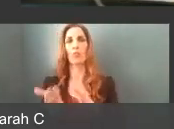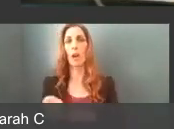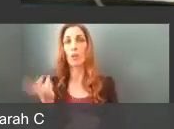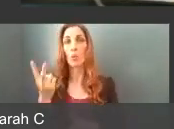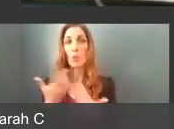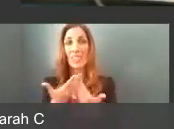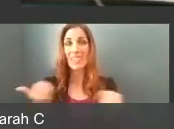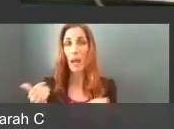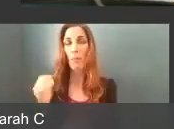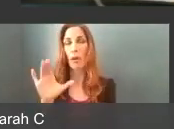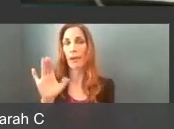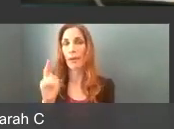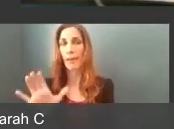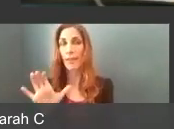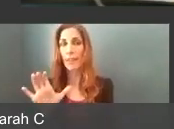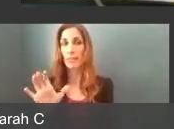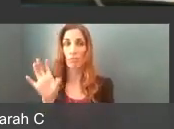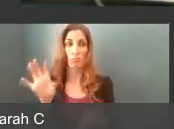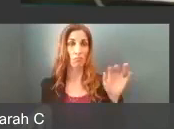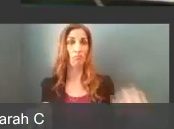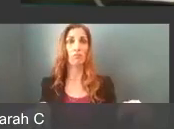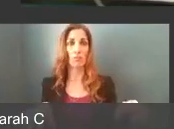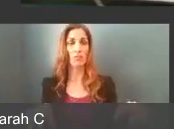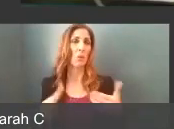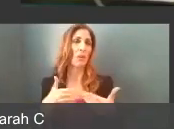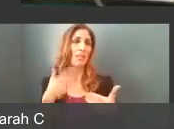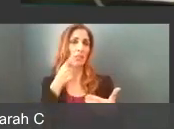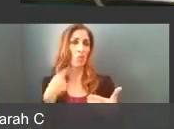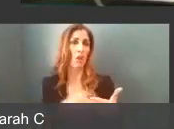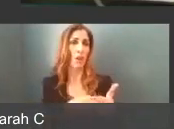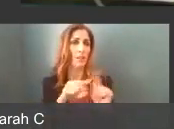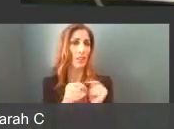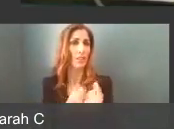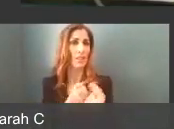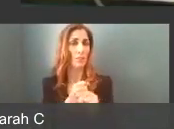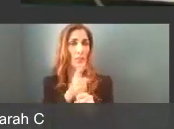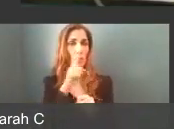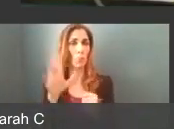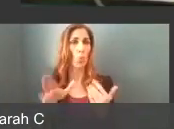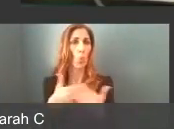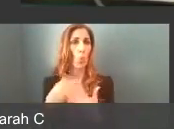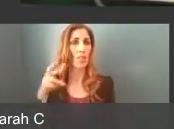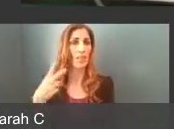so it's a very simple matter for the team to make sure that all the second dose gets to the